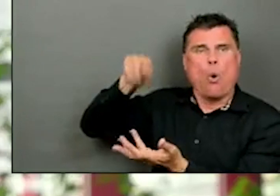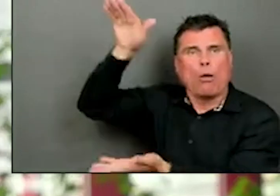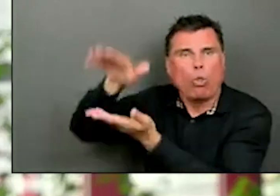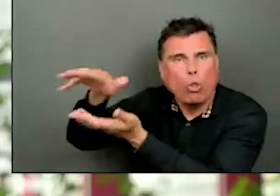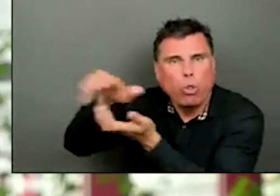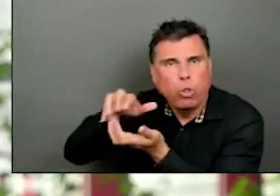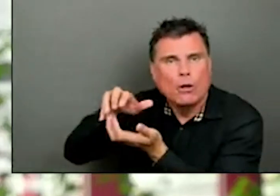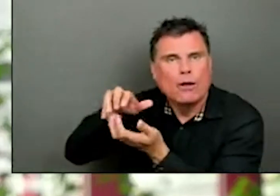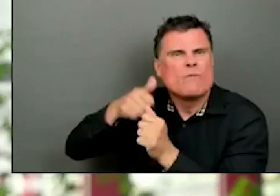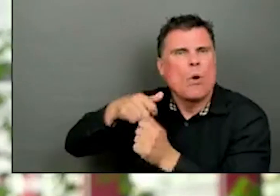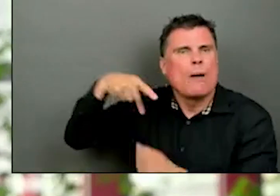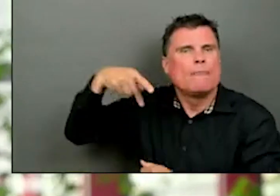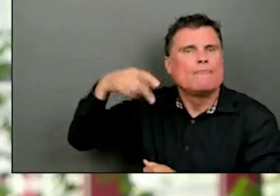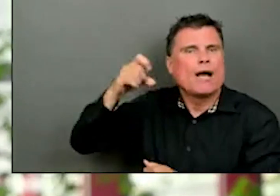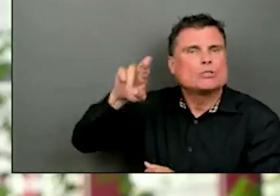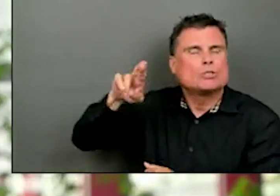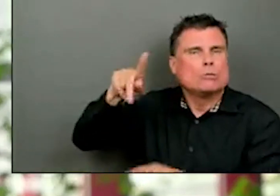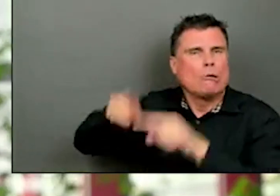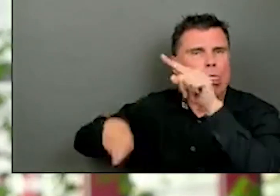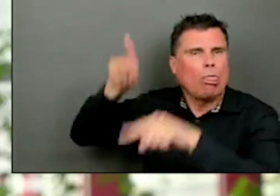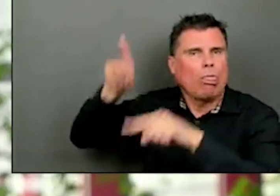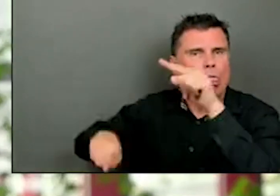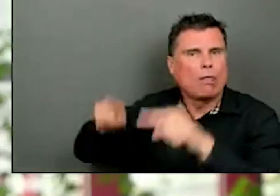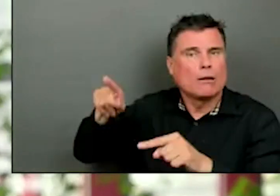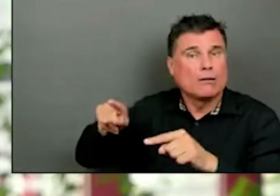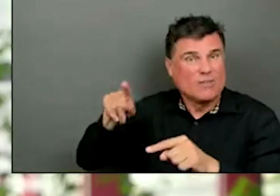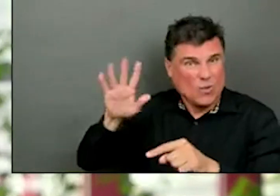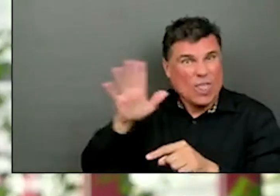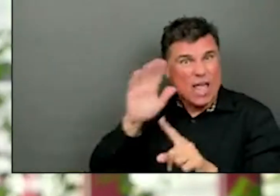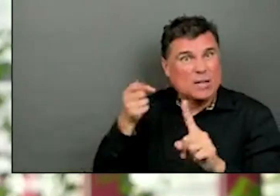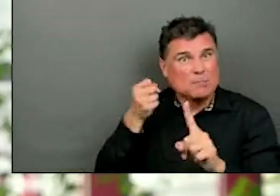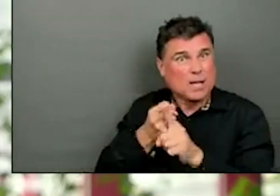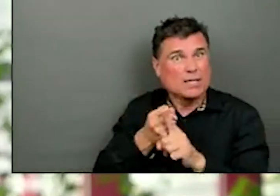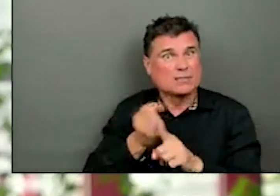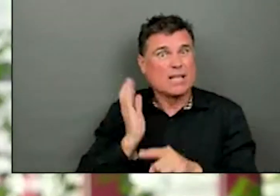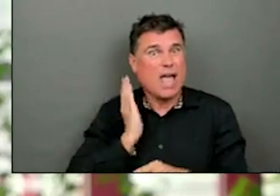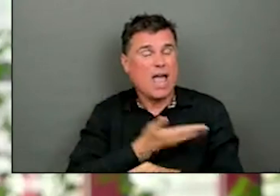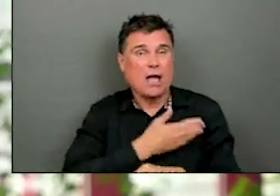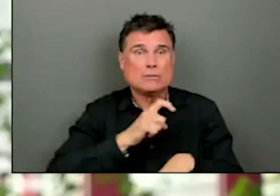overall what this will mean for our timeline overall if it would maybe accelerate it or perhaps